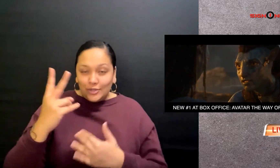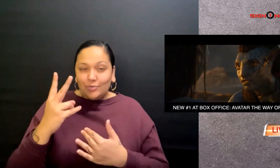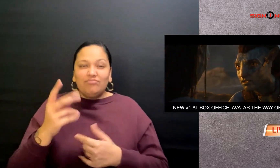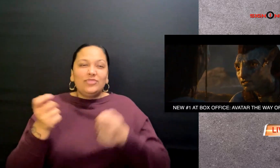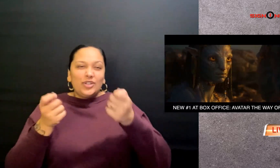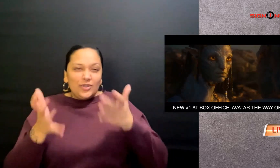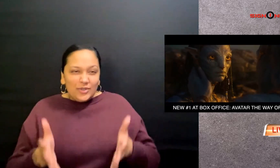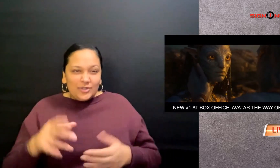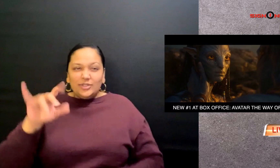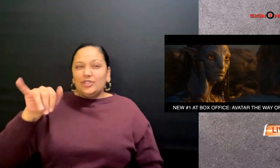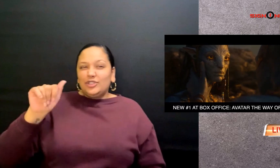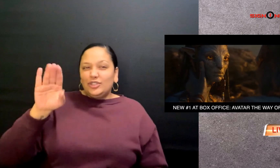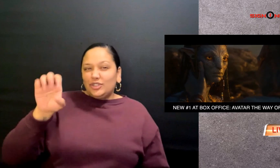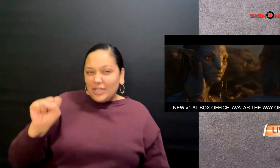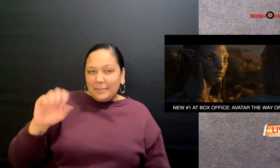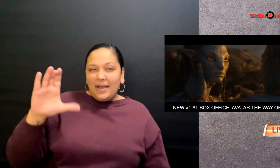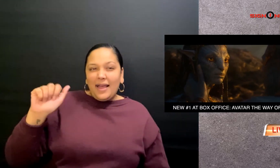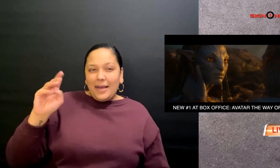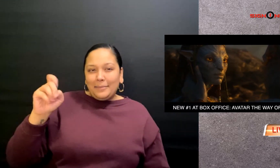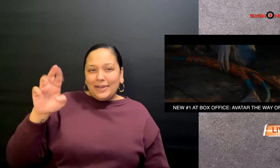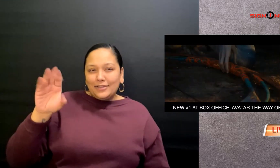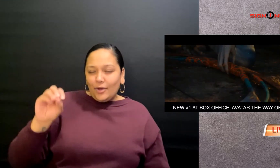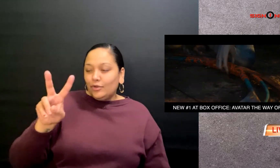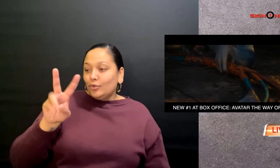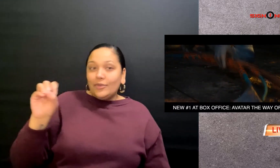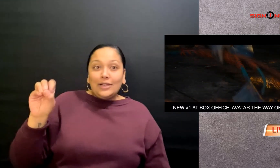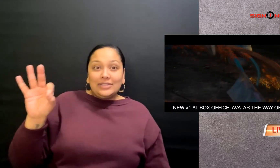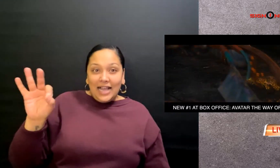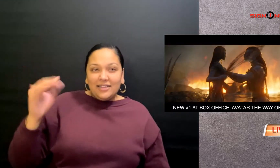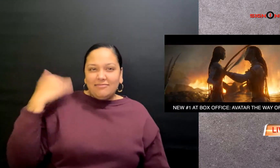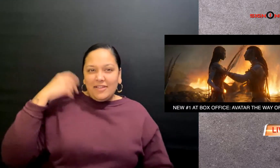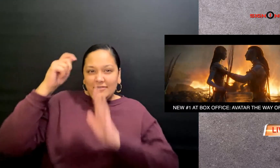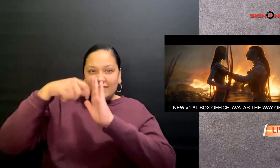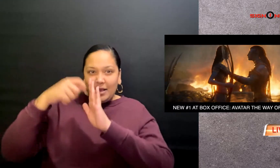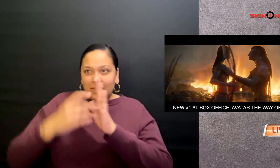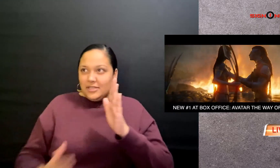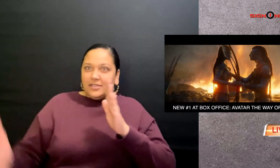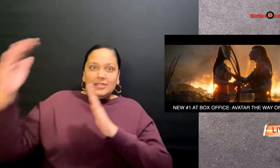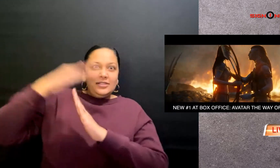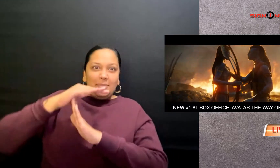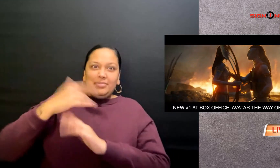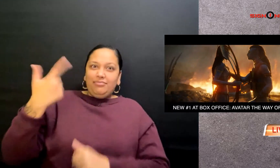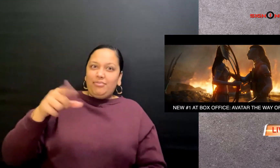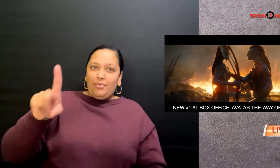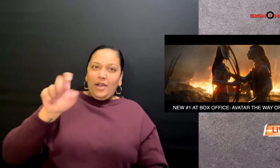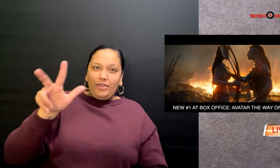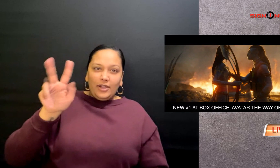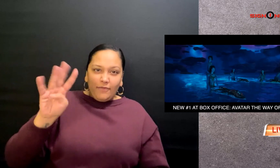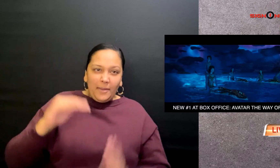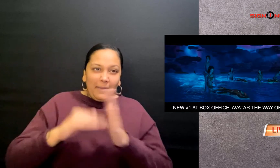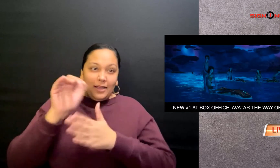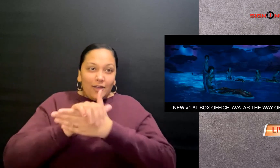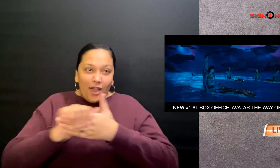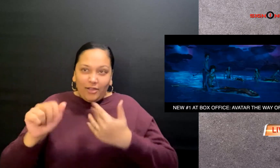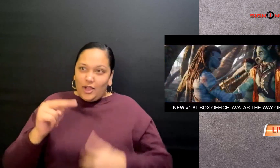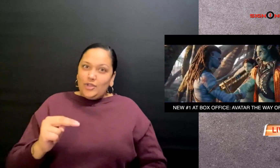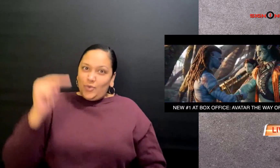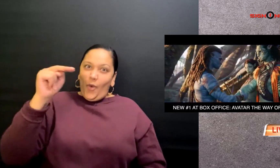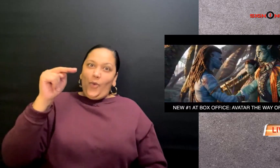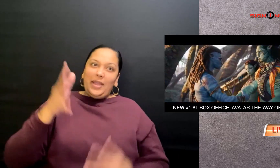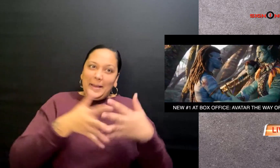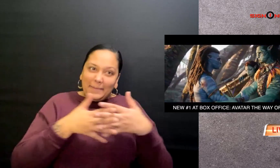the sequel to James Cameron's 2009 film raked in $134 million in North America